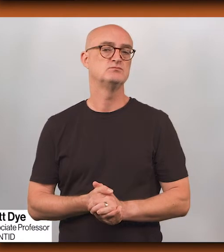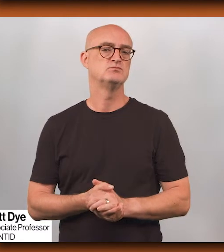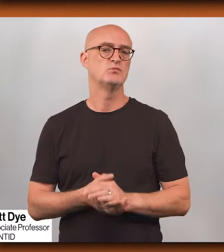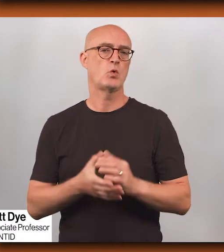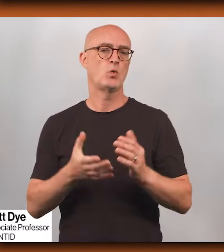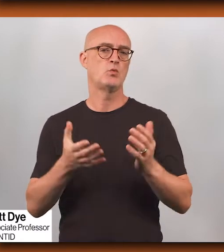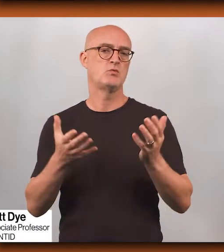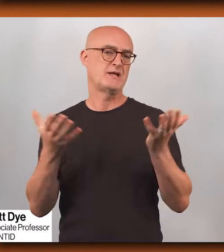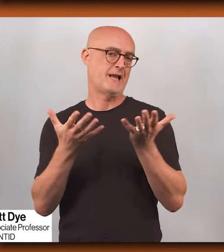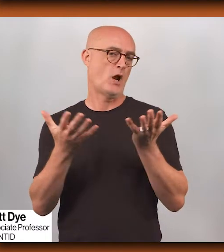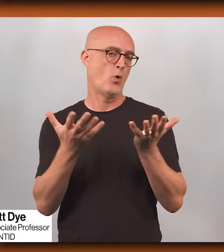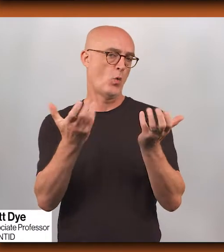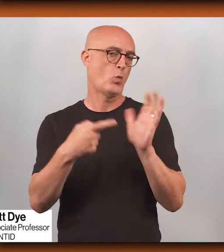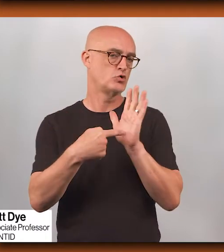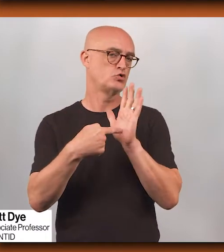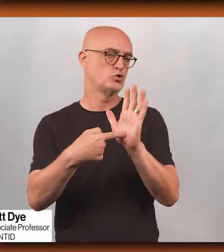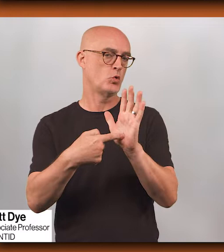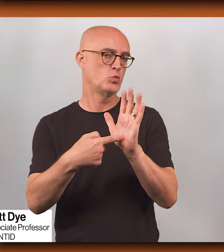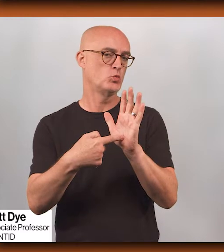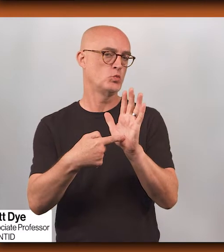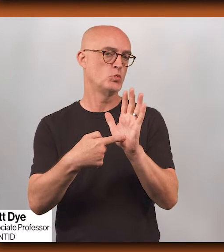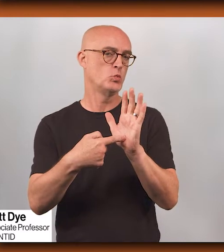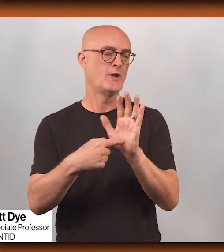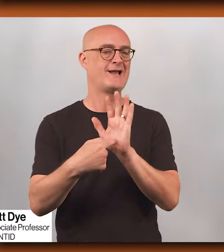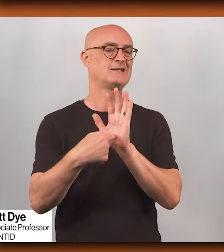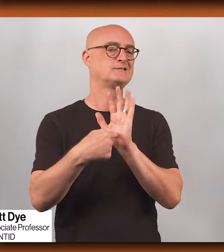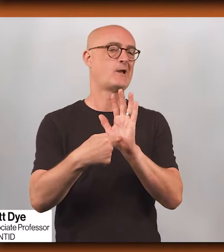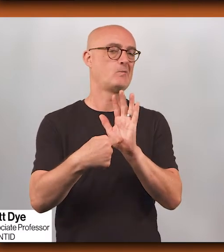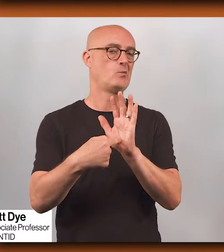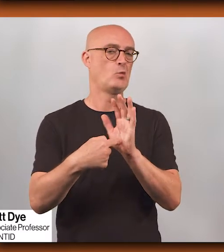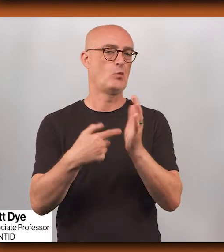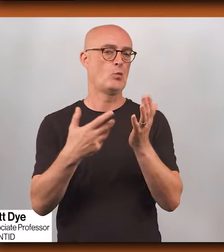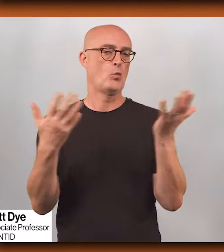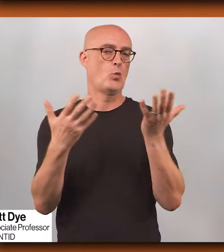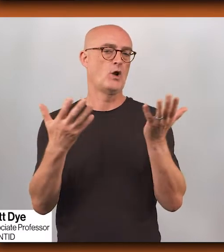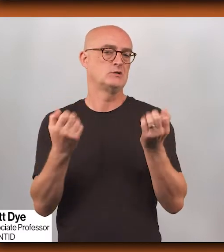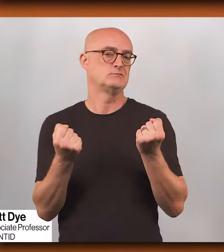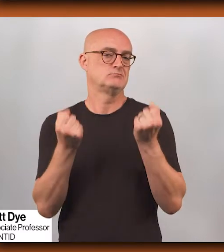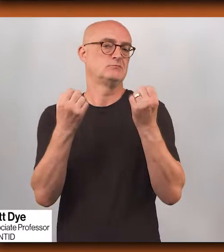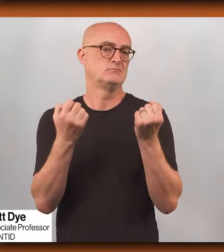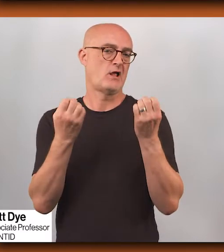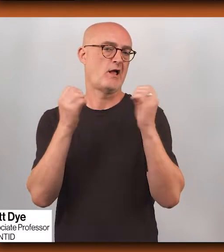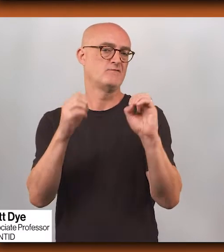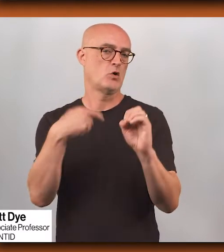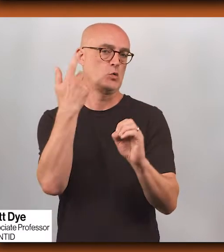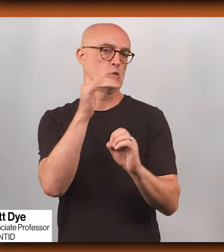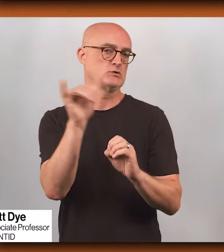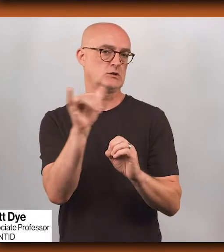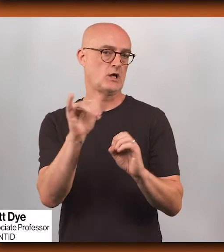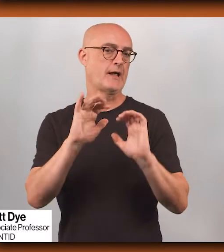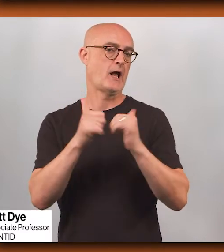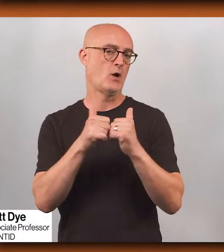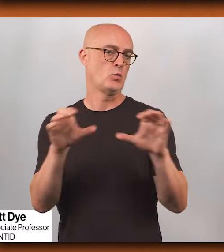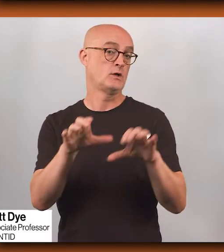For example, now that we have our pipeline, we can use it to automatically annotate measures of our articulatory effort,